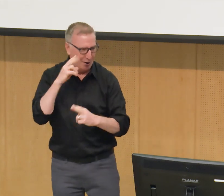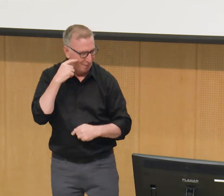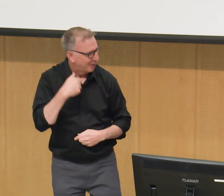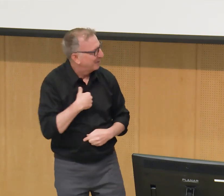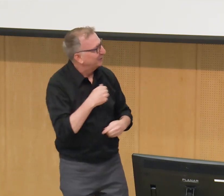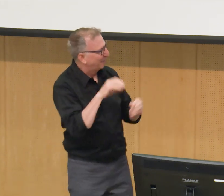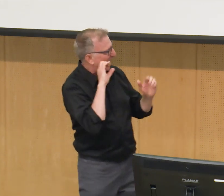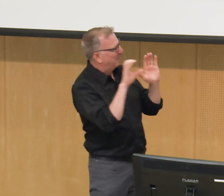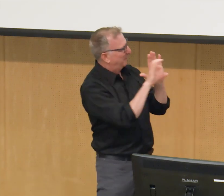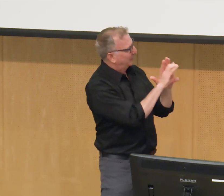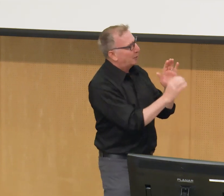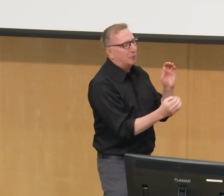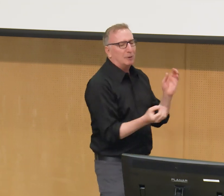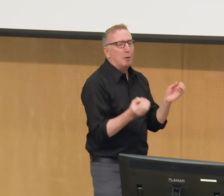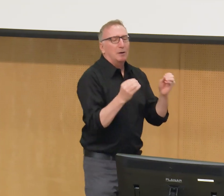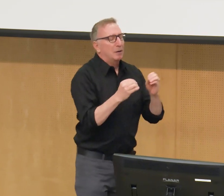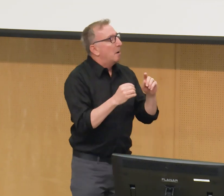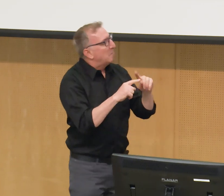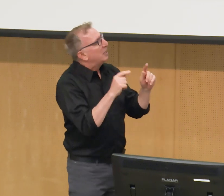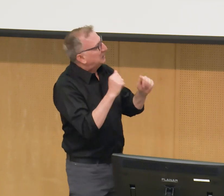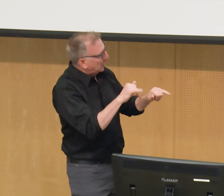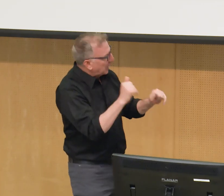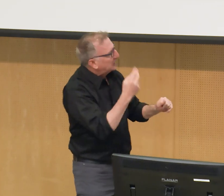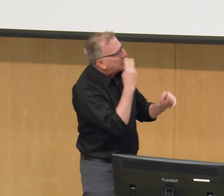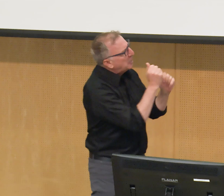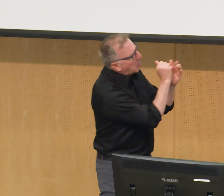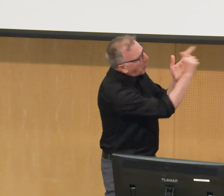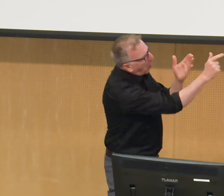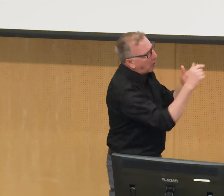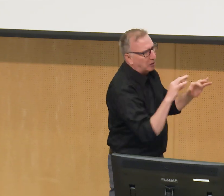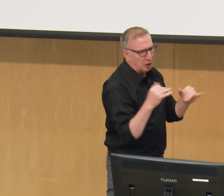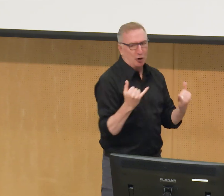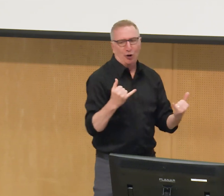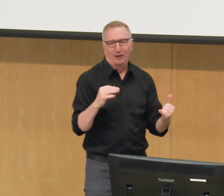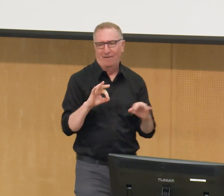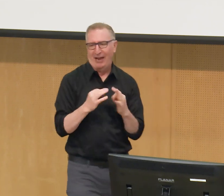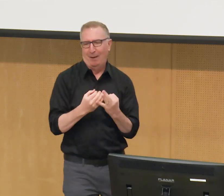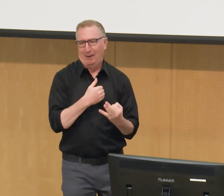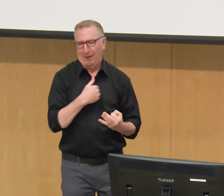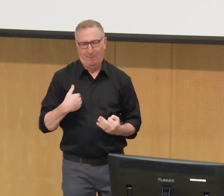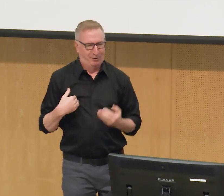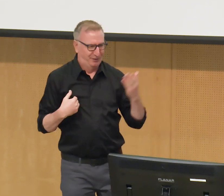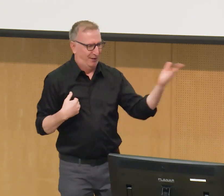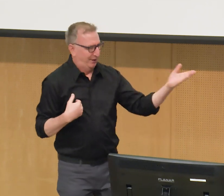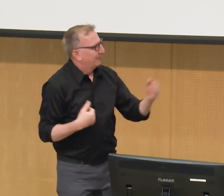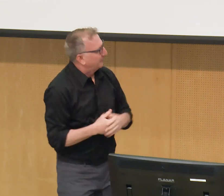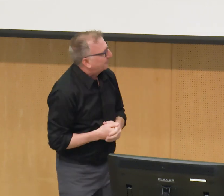and it was a huge honor for me to be able to do so. These are all of our current family members who were there.